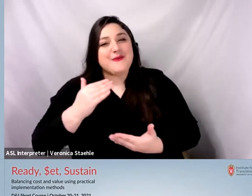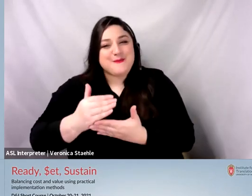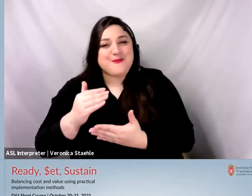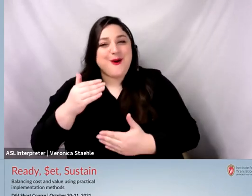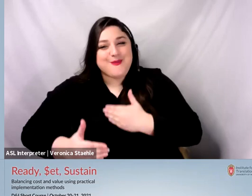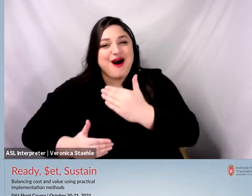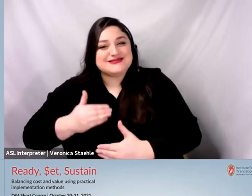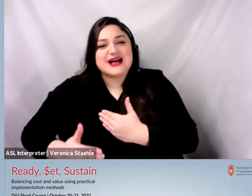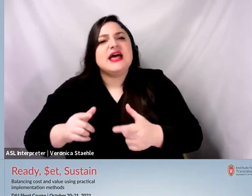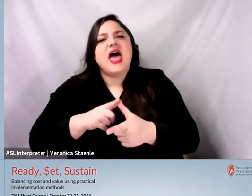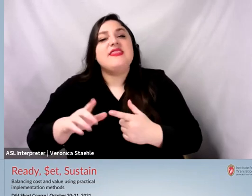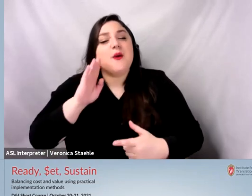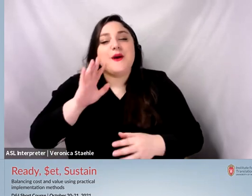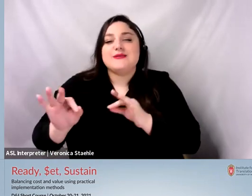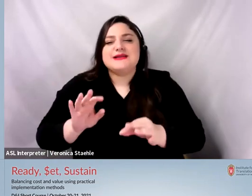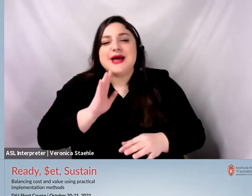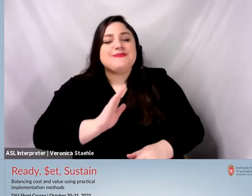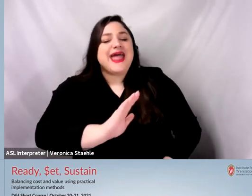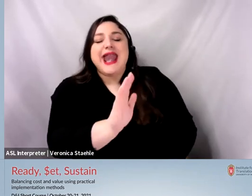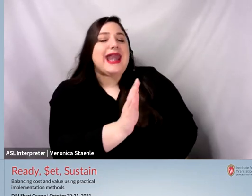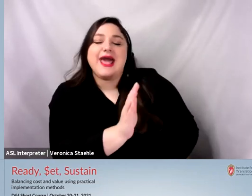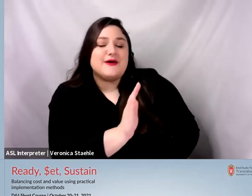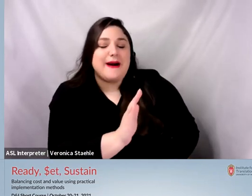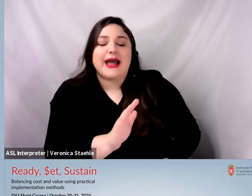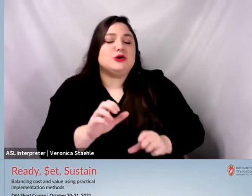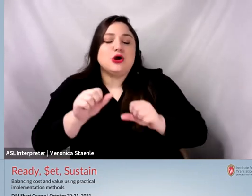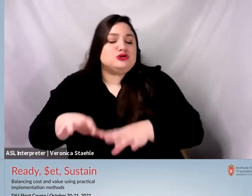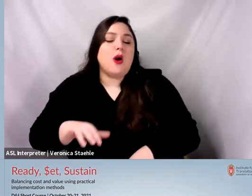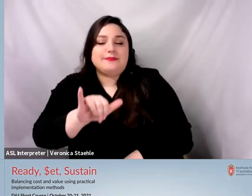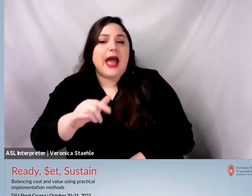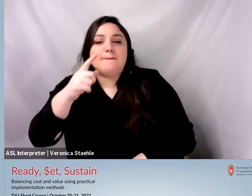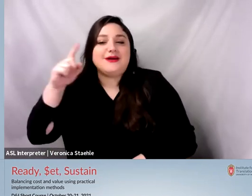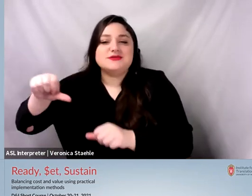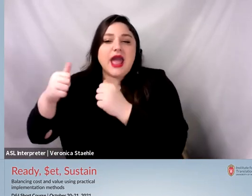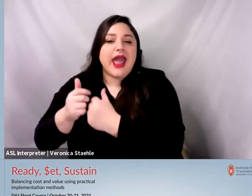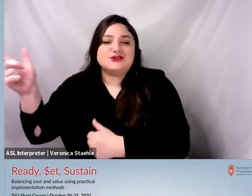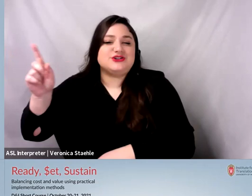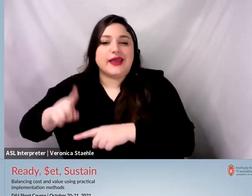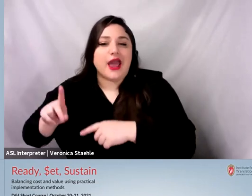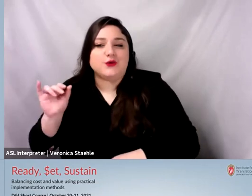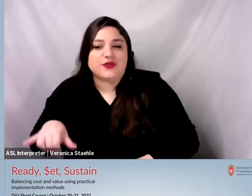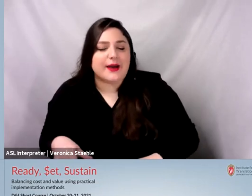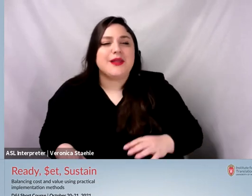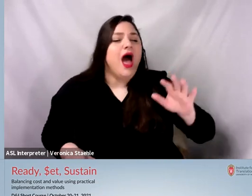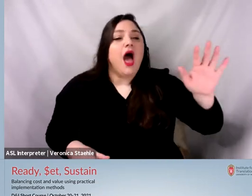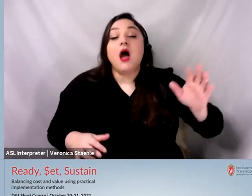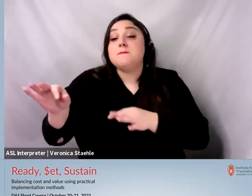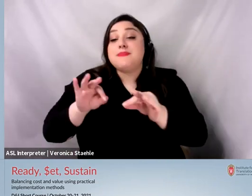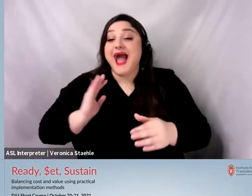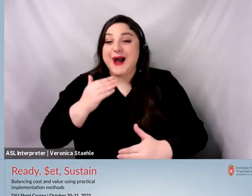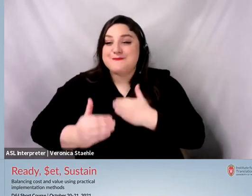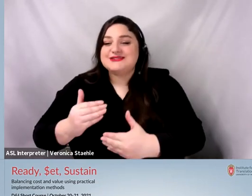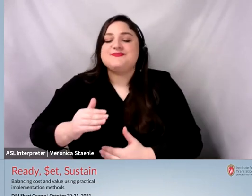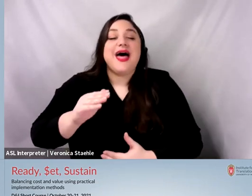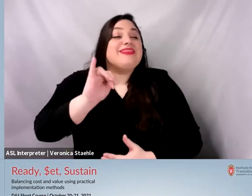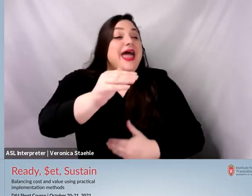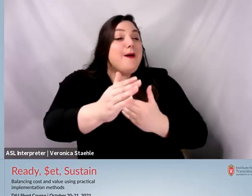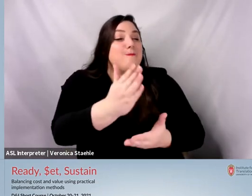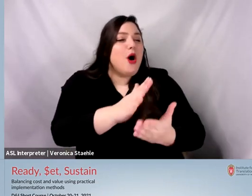Lisa Saldana (she/her/hers): include that activity such and such agency won't be able to do that or oh nevermind don't do that activity, we know that this group of providers won't do that.